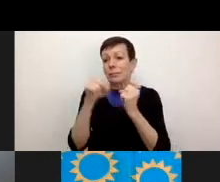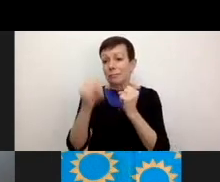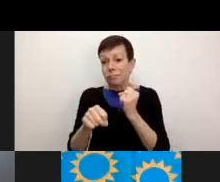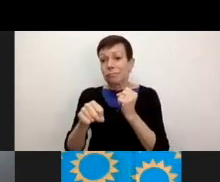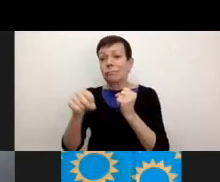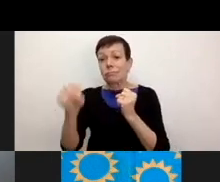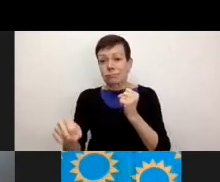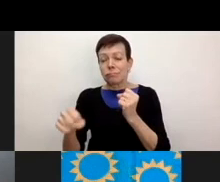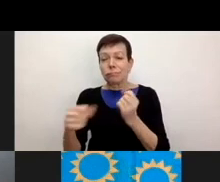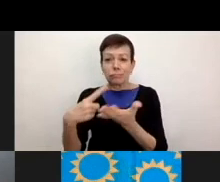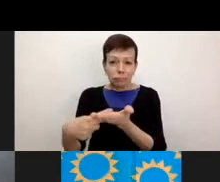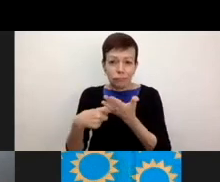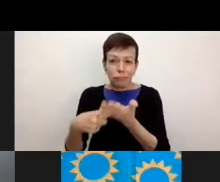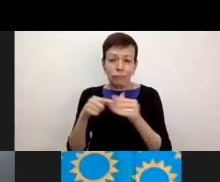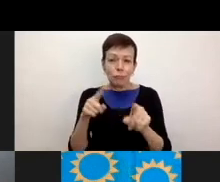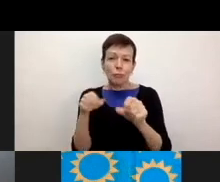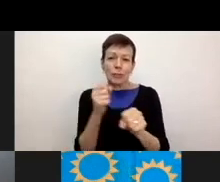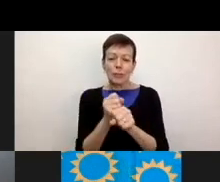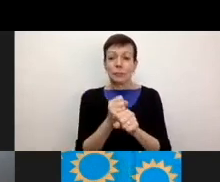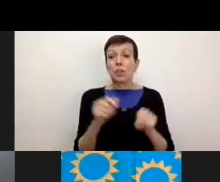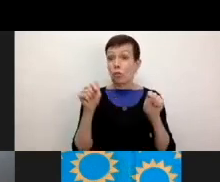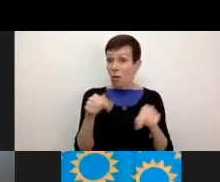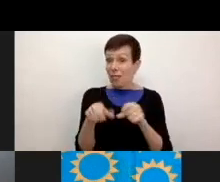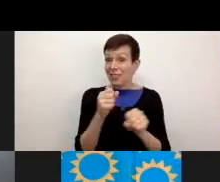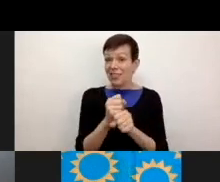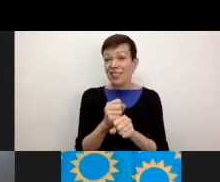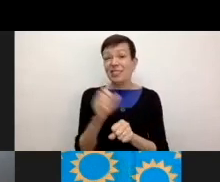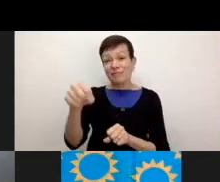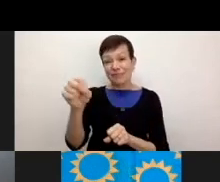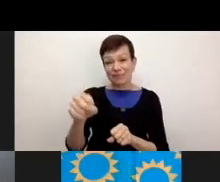So yes, this year there's only one intake, but it is really really high on our list for